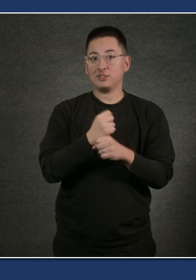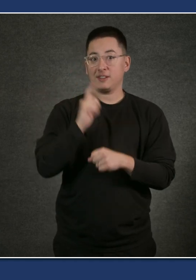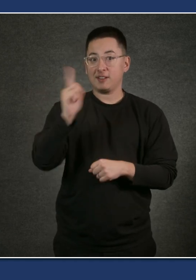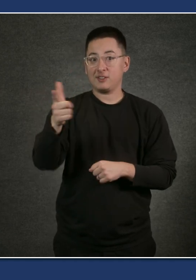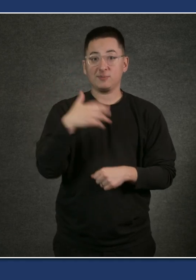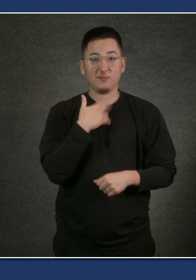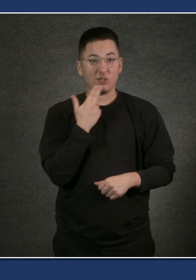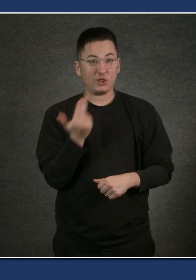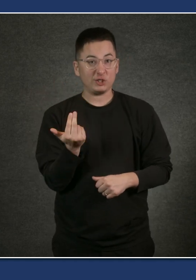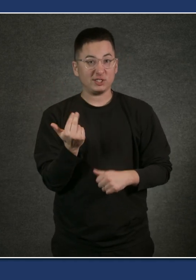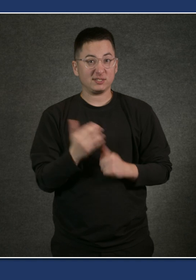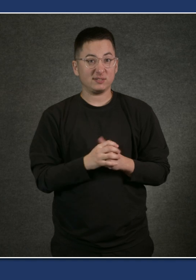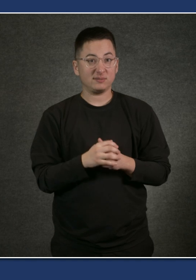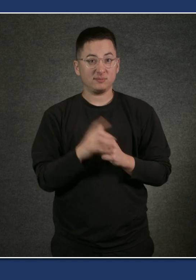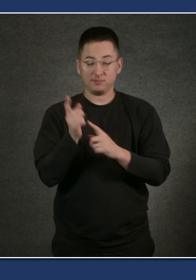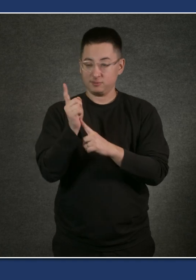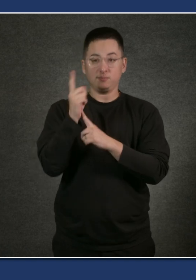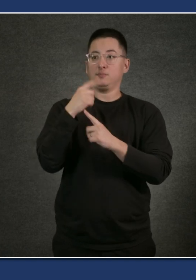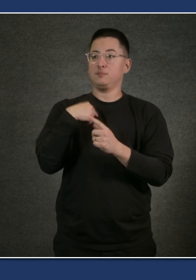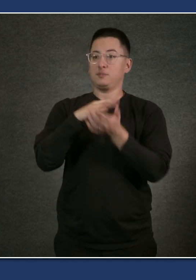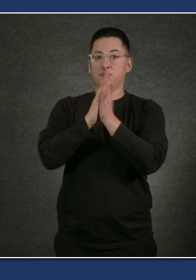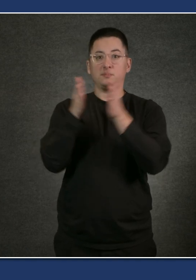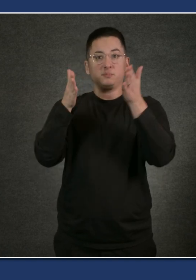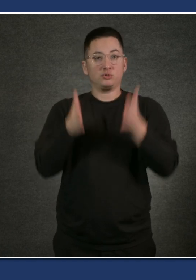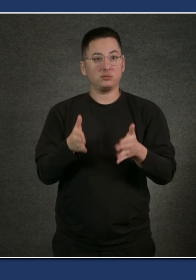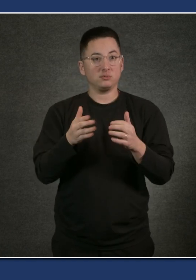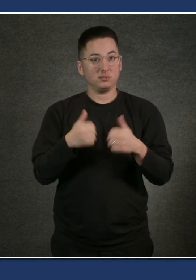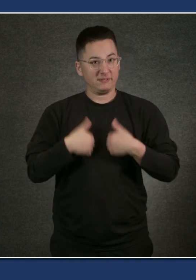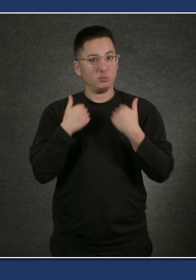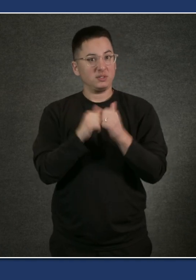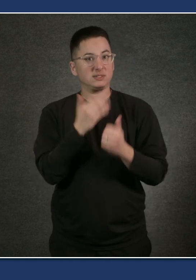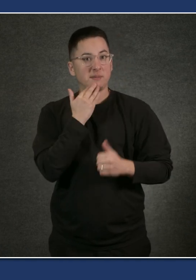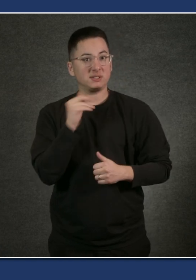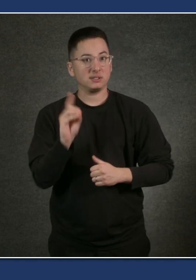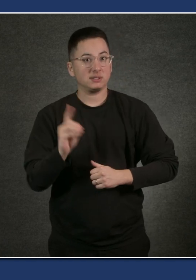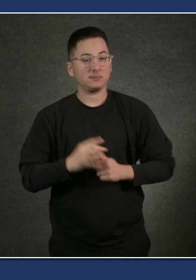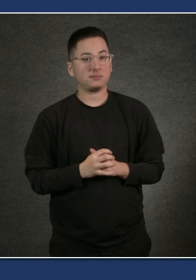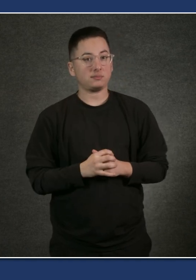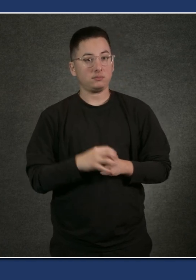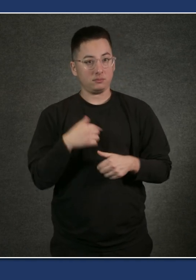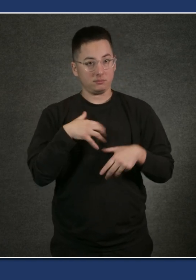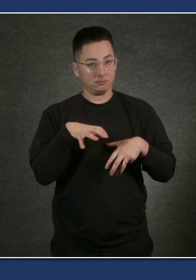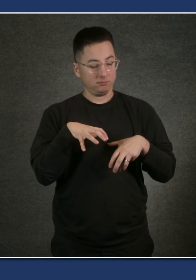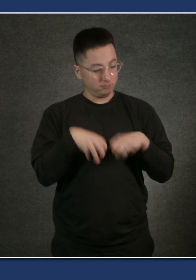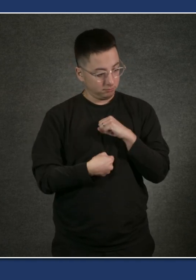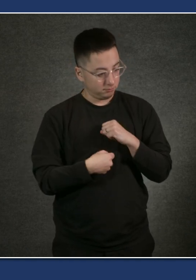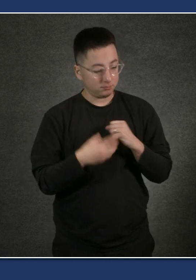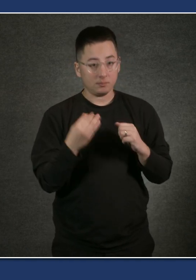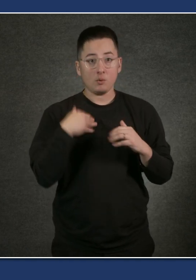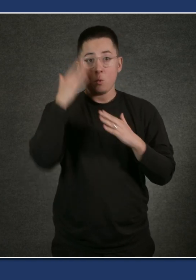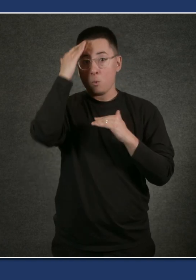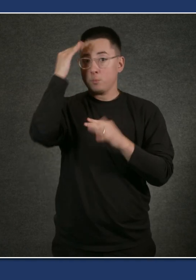at the age of 13, marking the moment when I became a person living with diabetes.